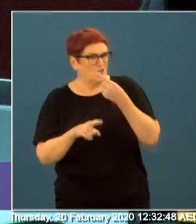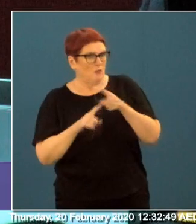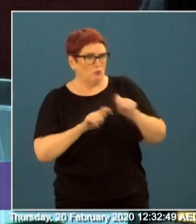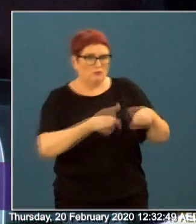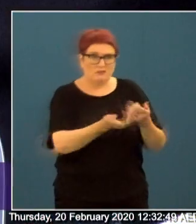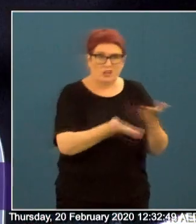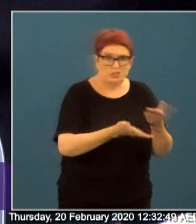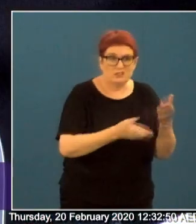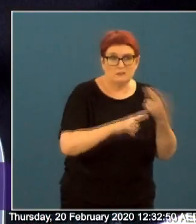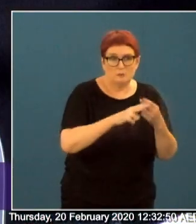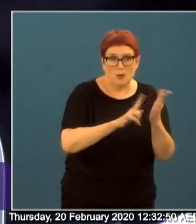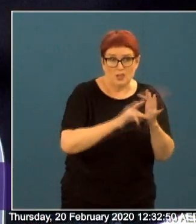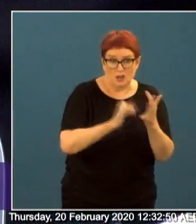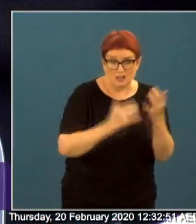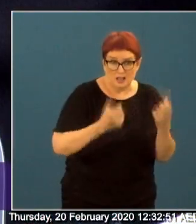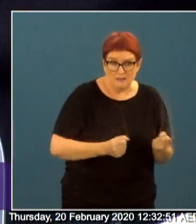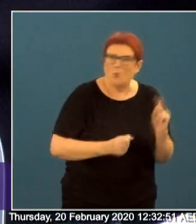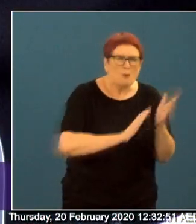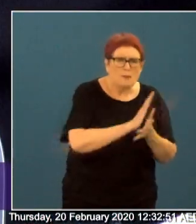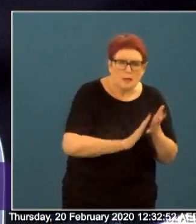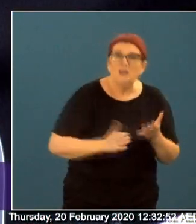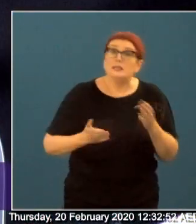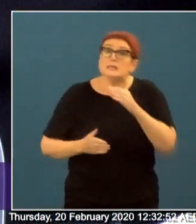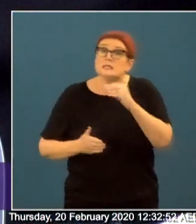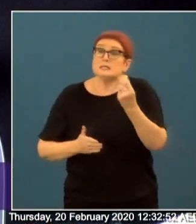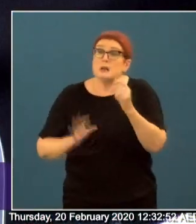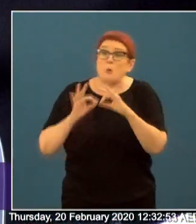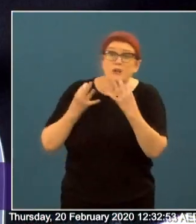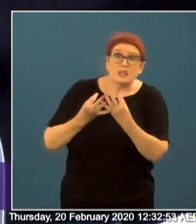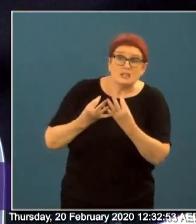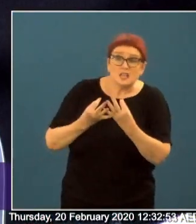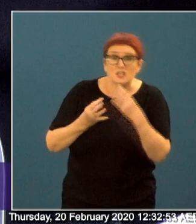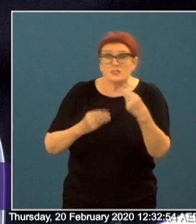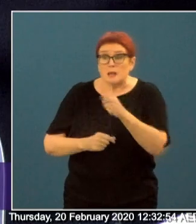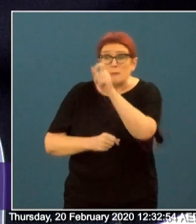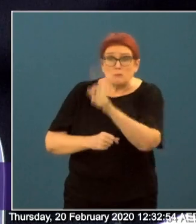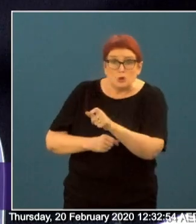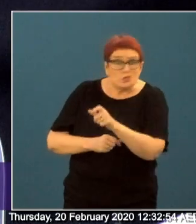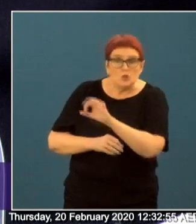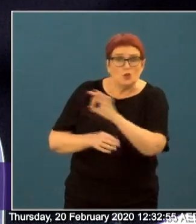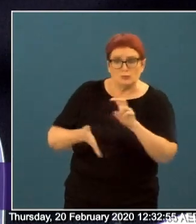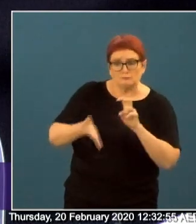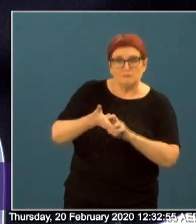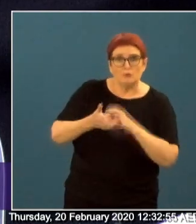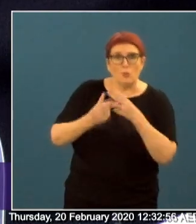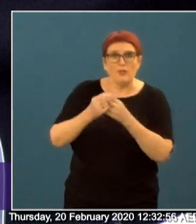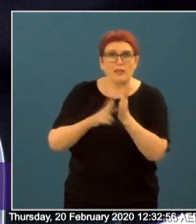Simply put, there are providers who are not registered, but there are also people with disability who are not receiving services under